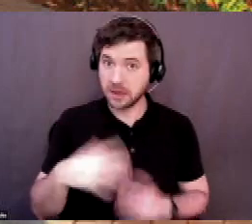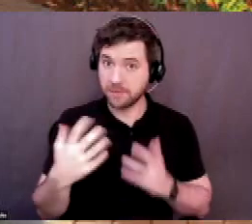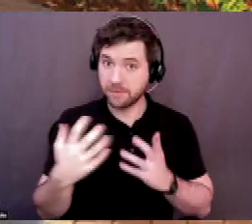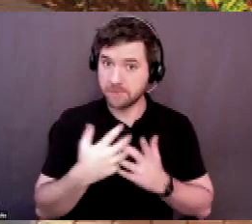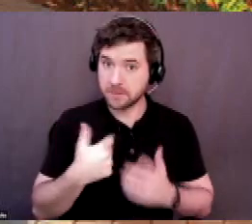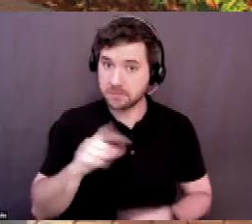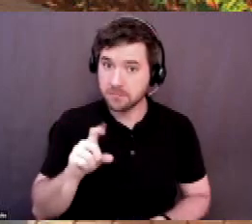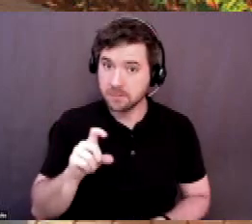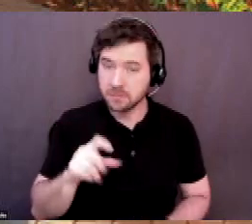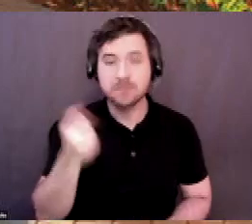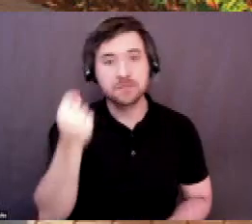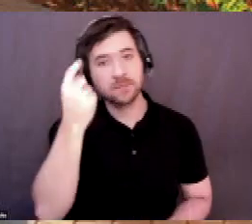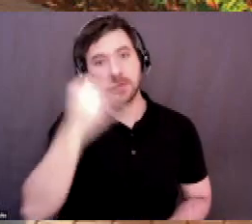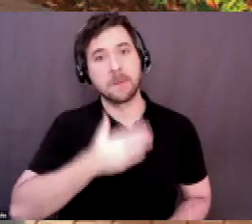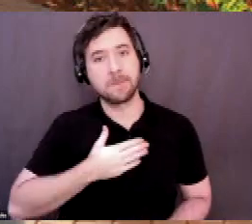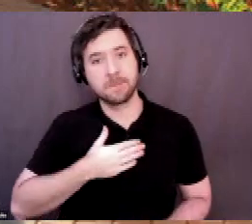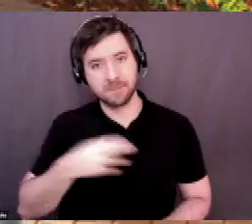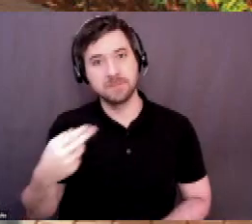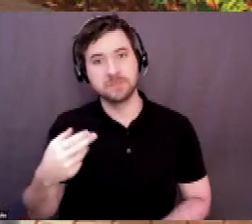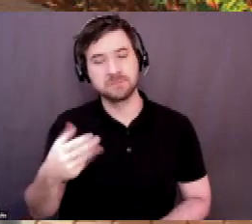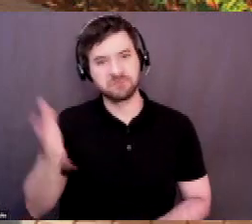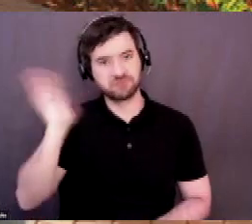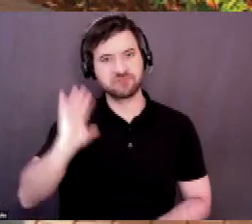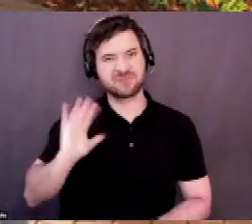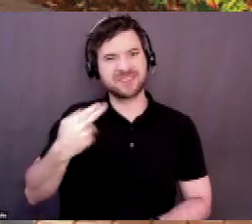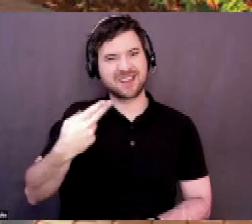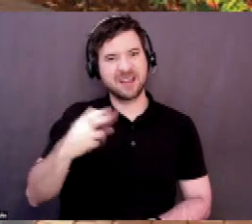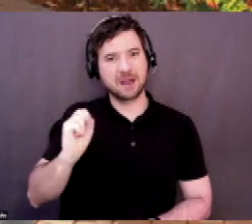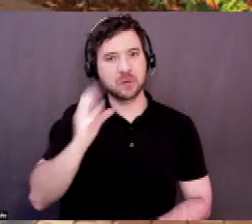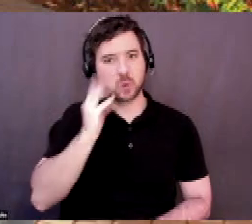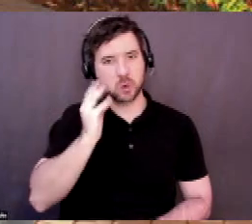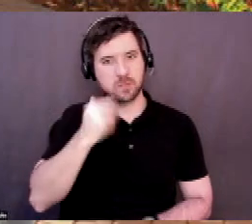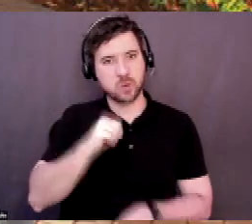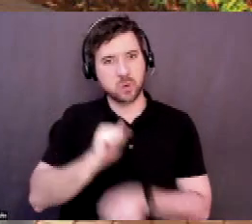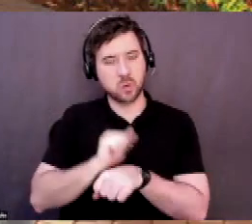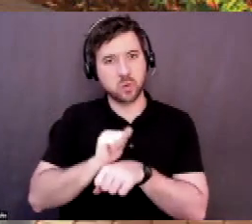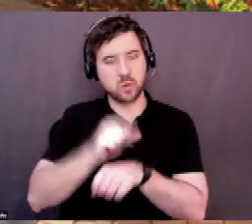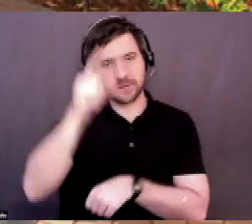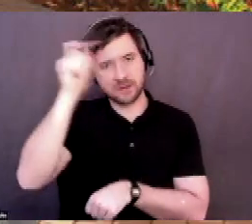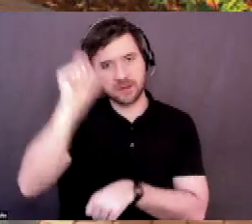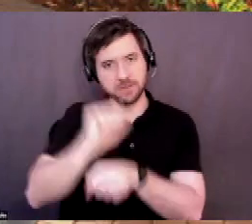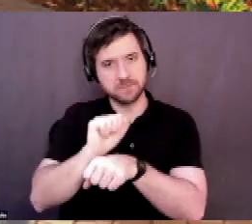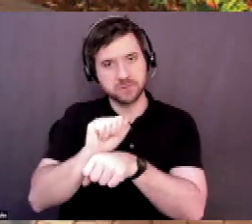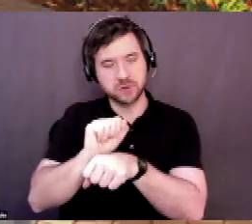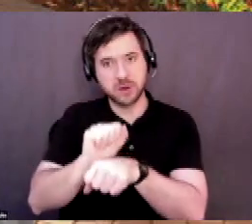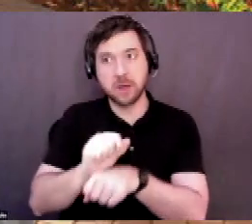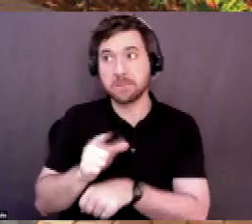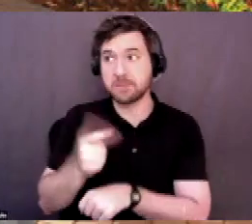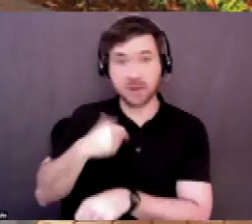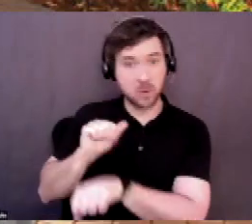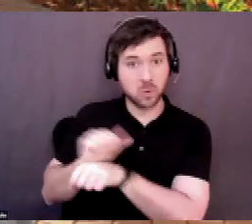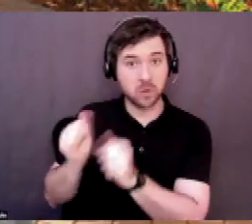I worked with a woman who also had CP, used a power chair, and she had a 12 year old daughter.